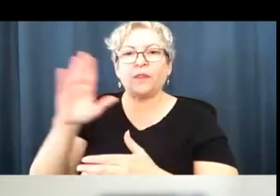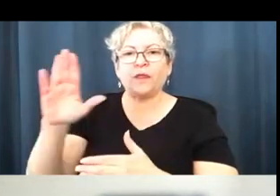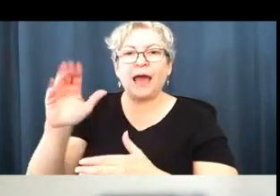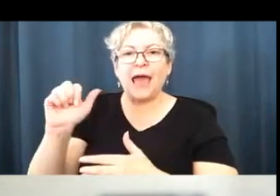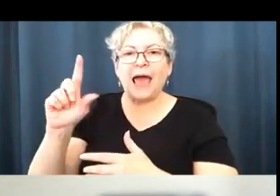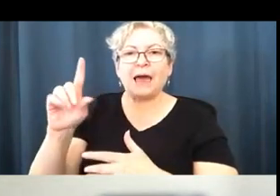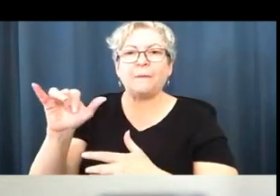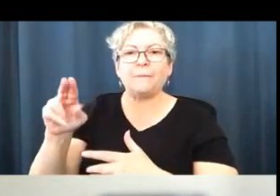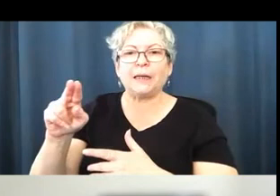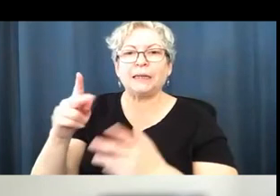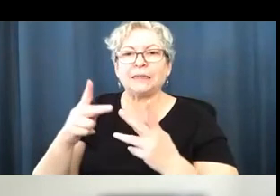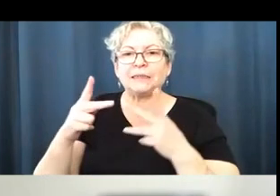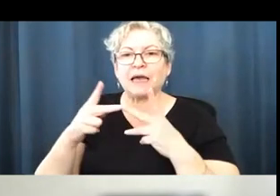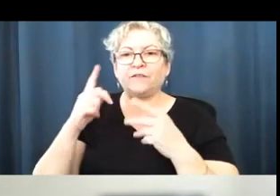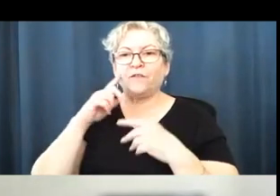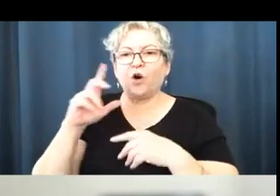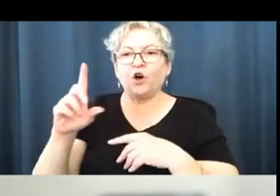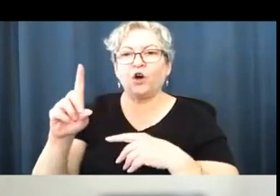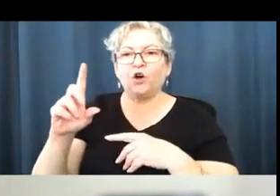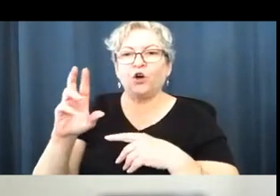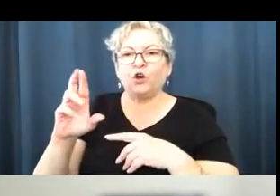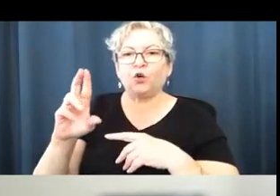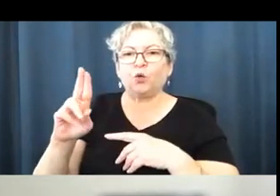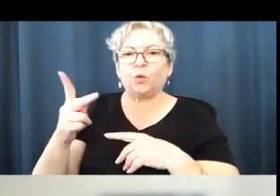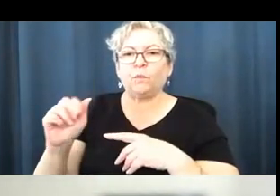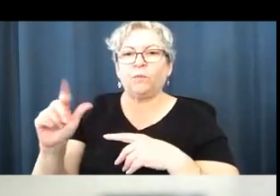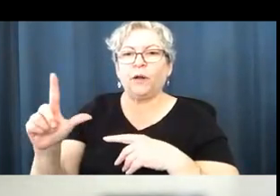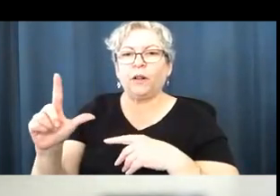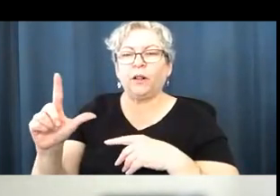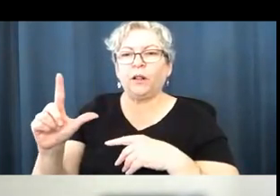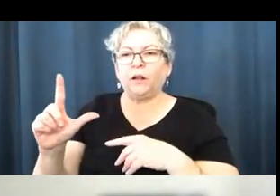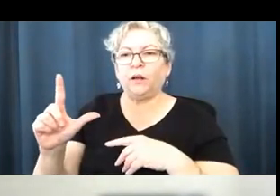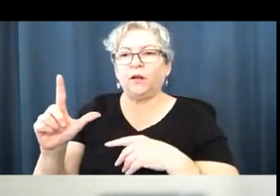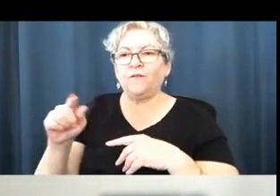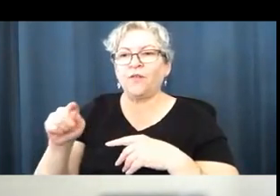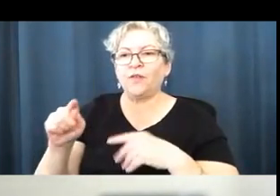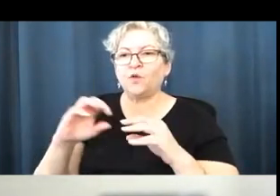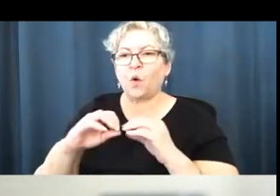But I know a lot of the folks in this organization then this network is using WordPress as well,